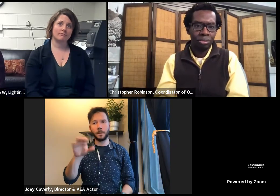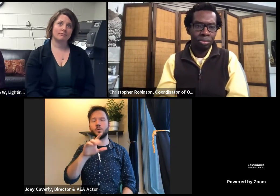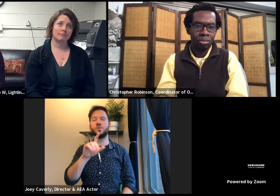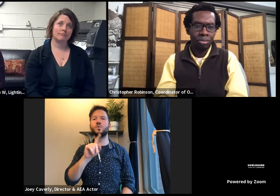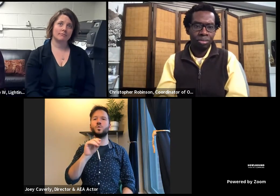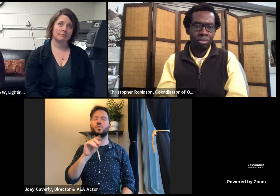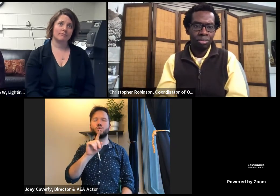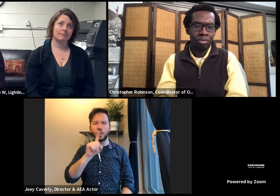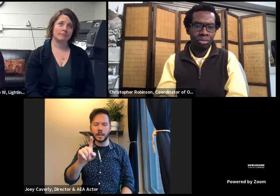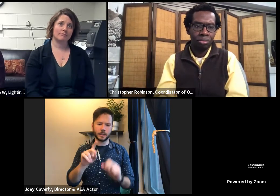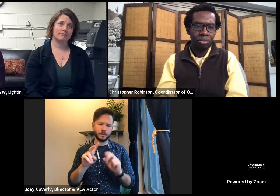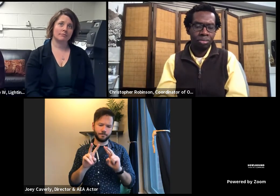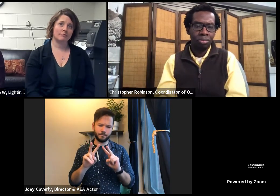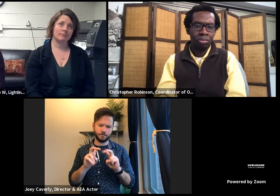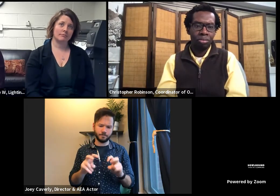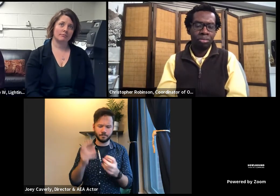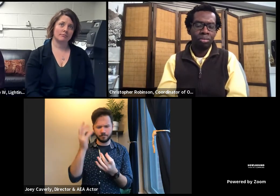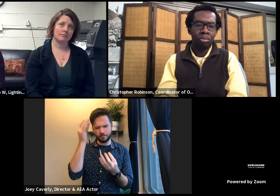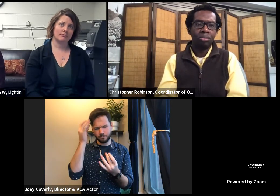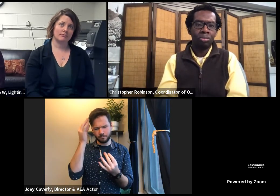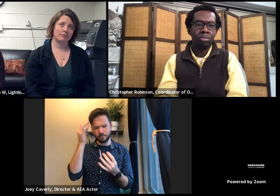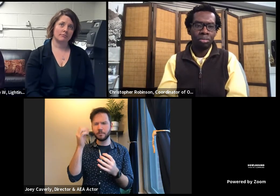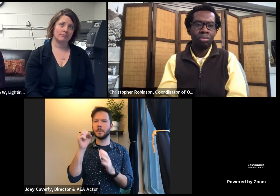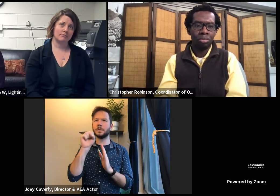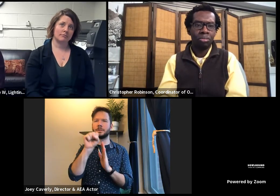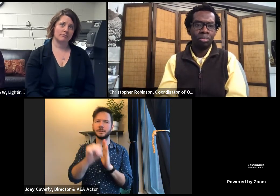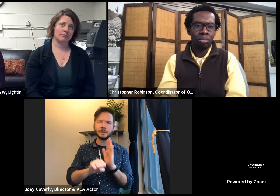thought of as being the burden in the room while I'm trying to do my job.